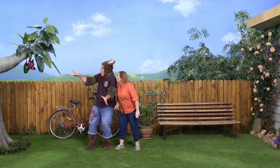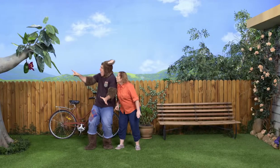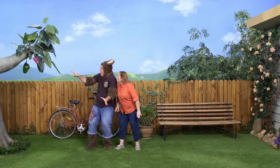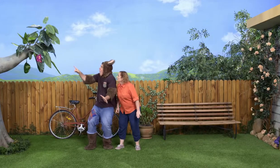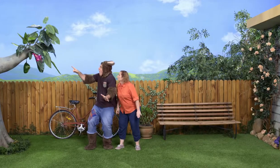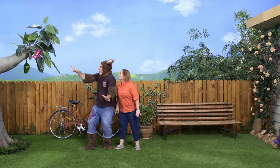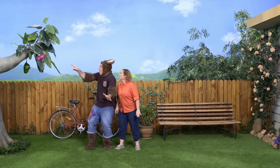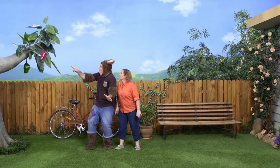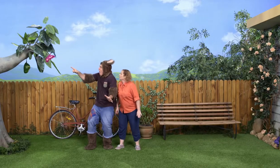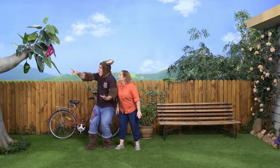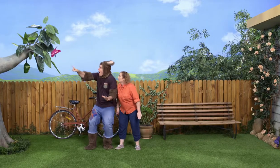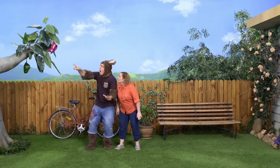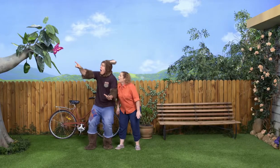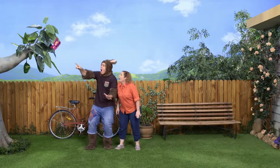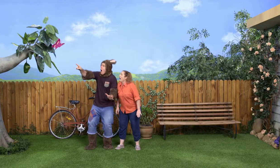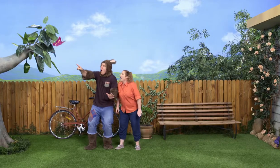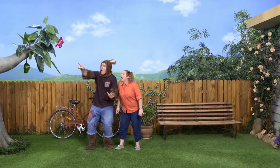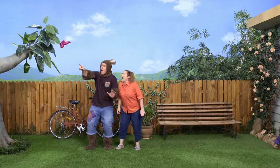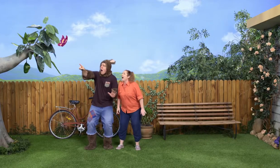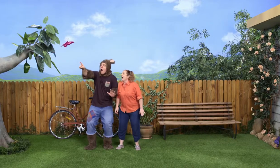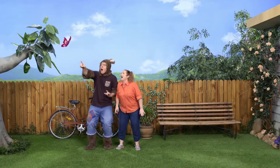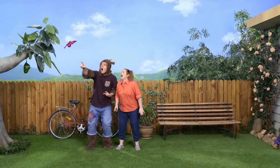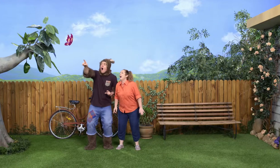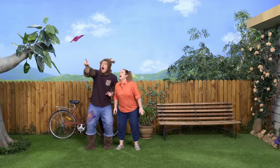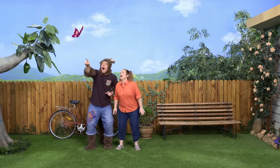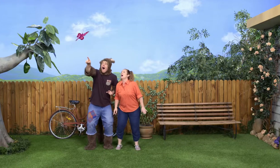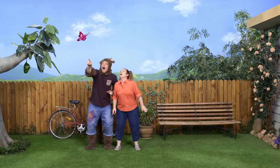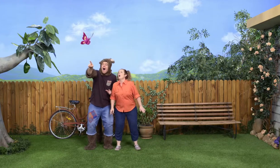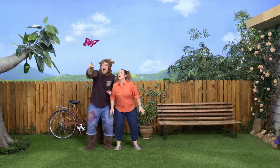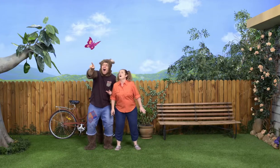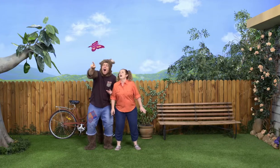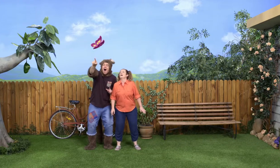Ooh! Wow.